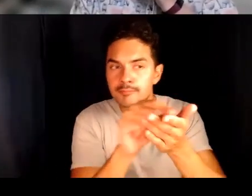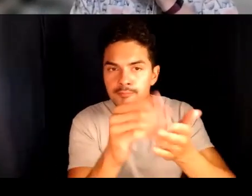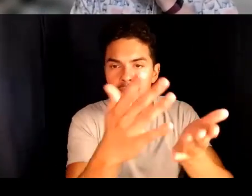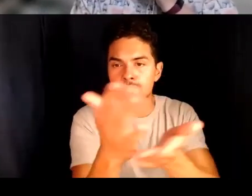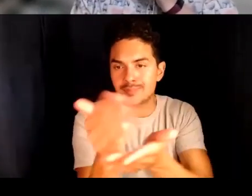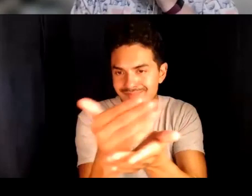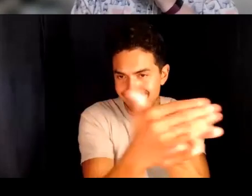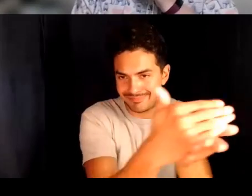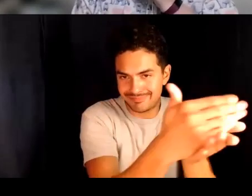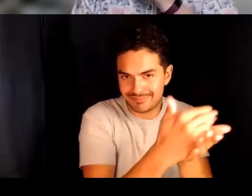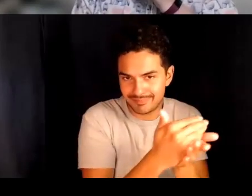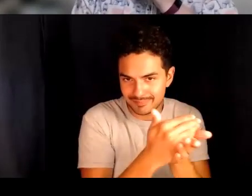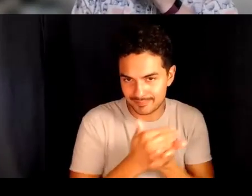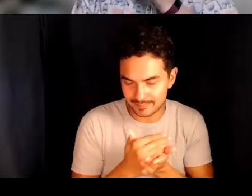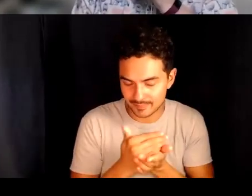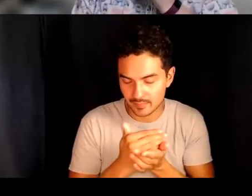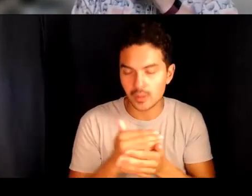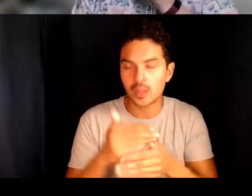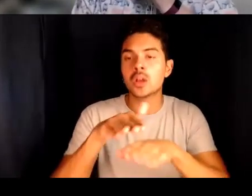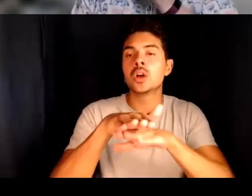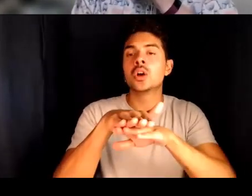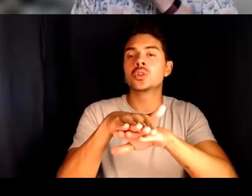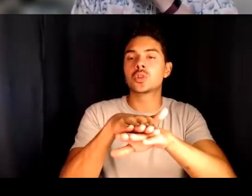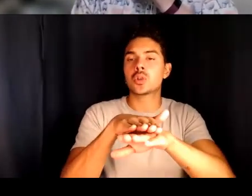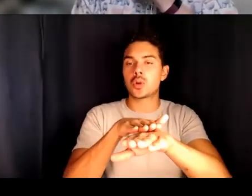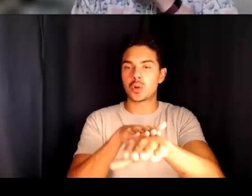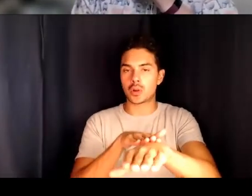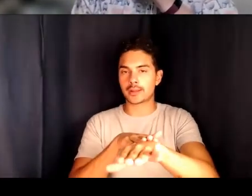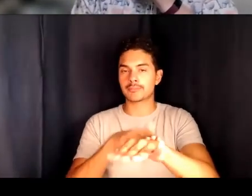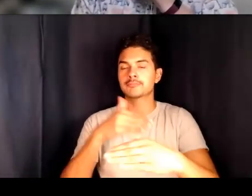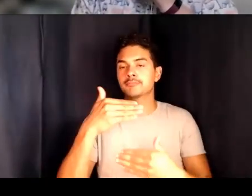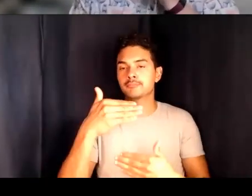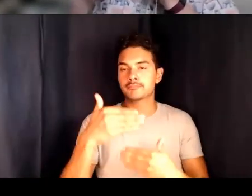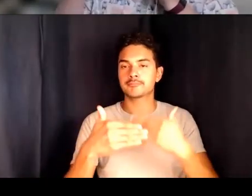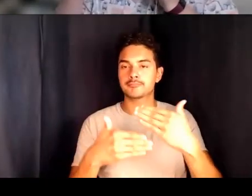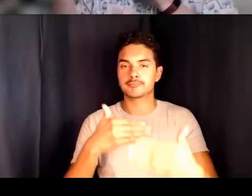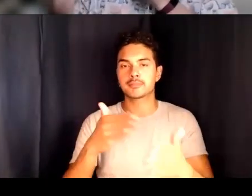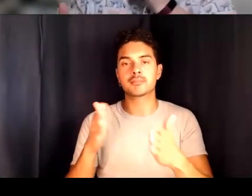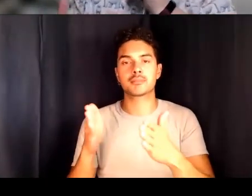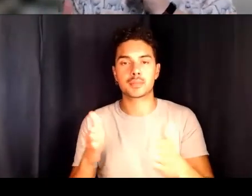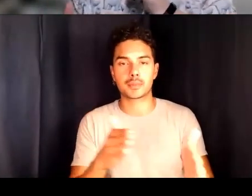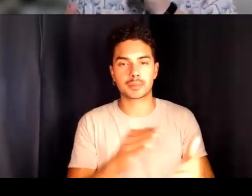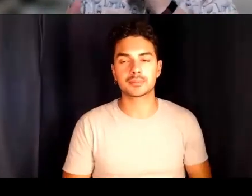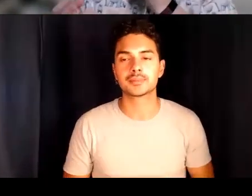slow down and be prepared. So we are both gonna respond quickly,